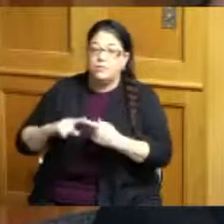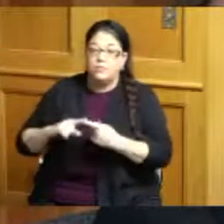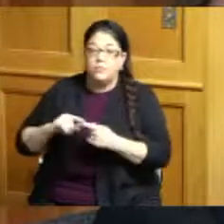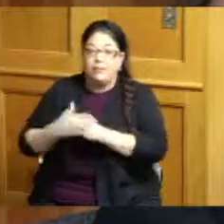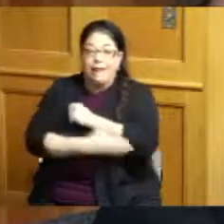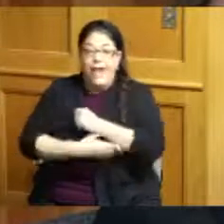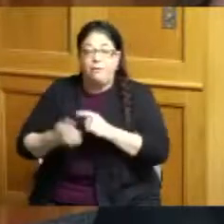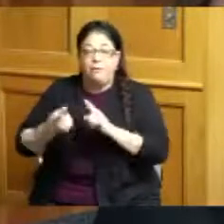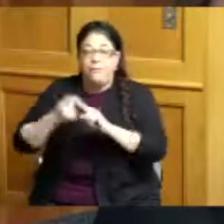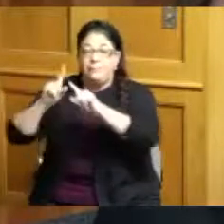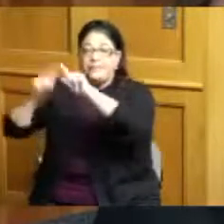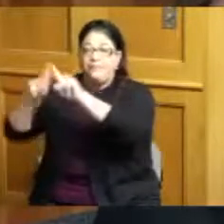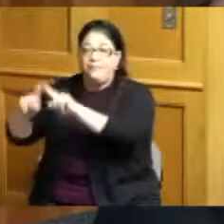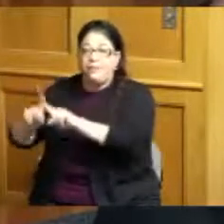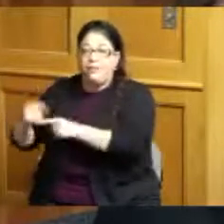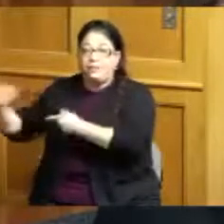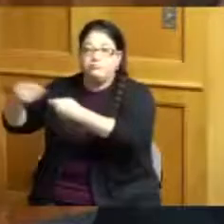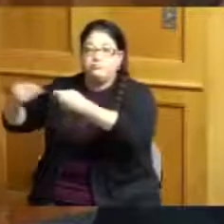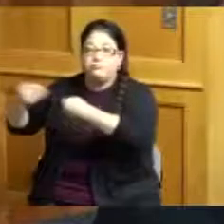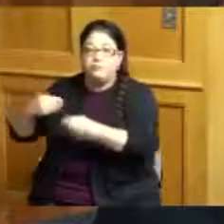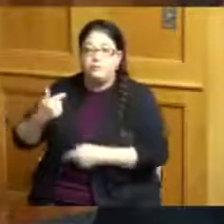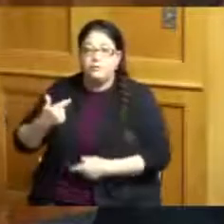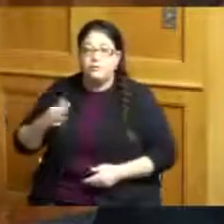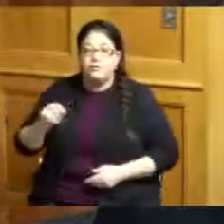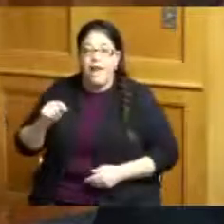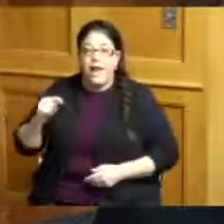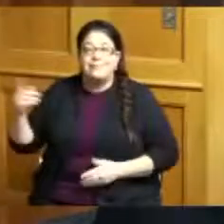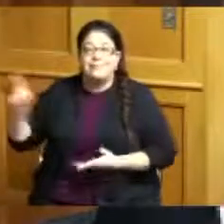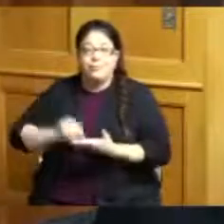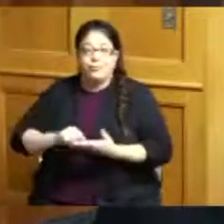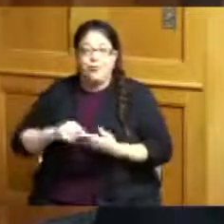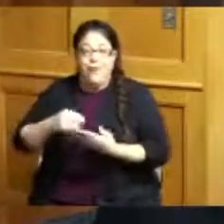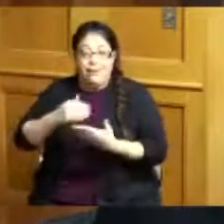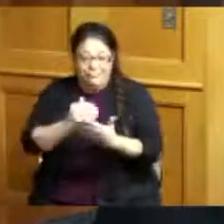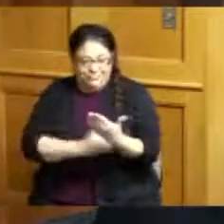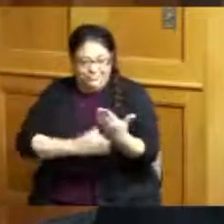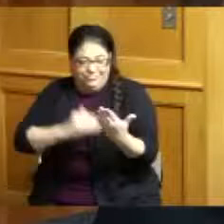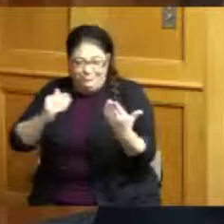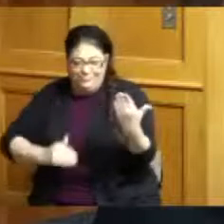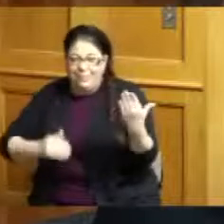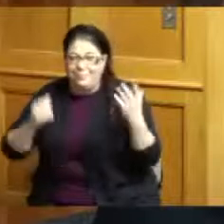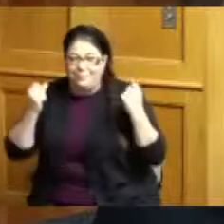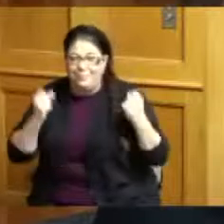of Grants and we got a printout of these grants many many of them are related to